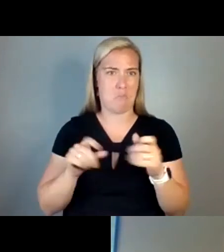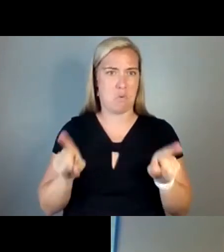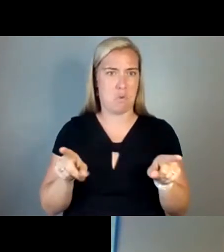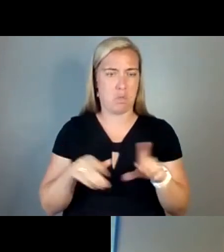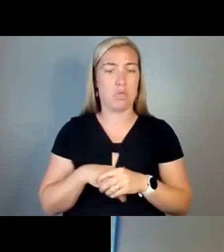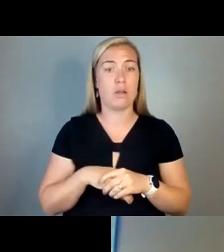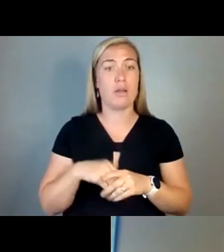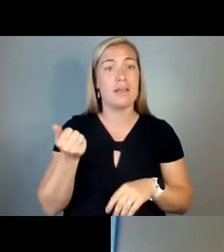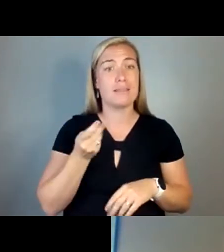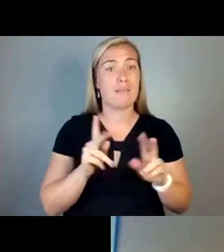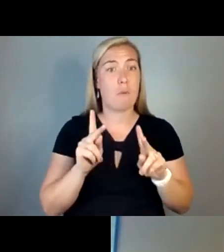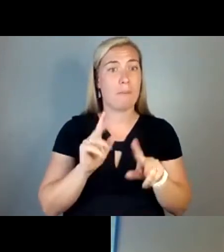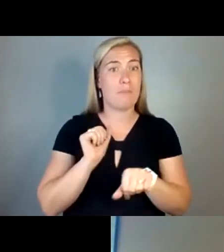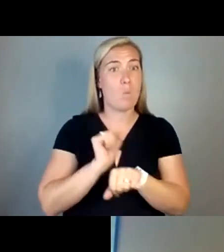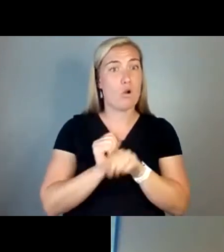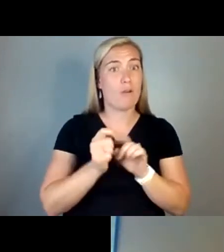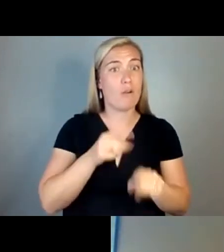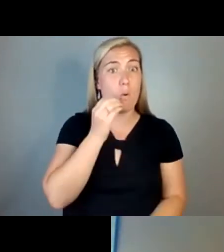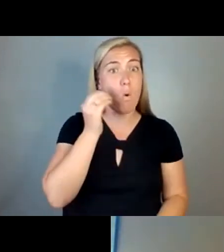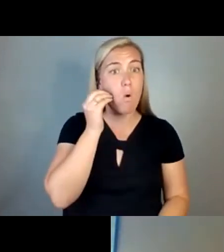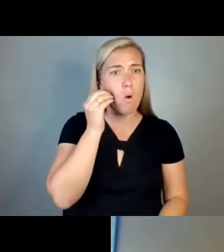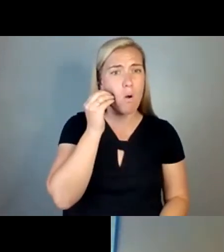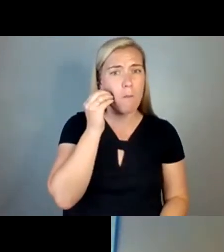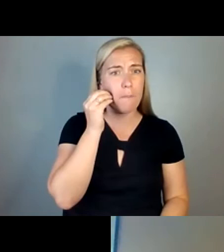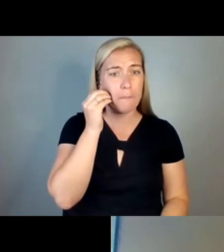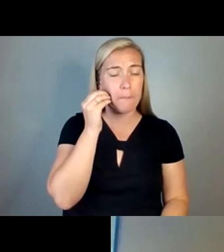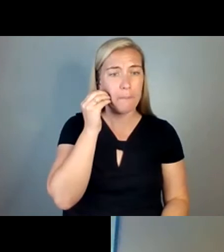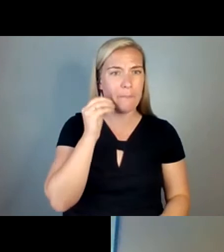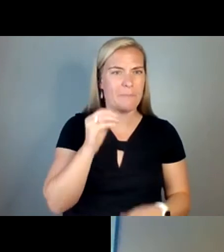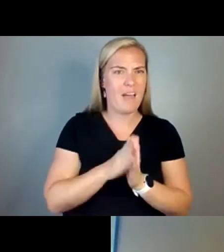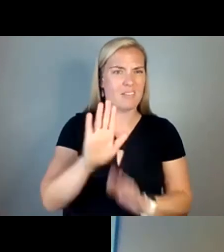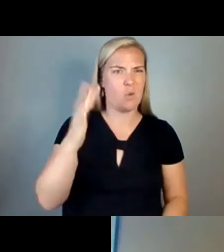have inquired, "why do remote work people, working remotely, why do they have to get vaccinated?".